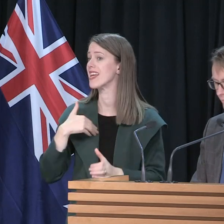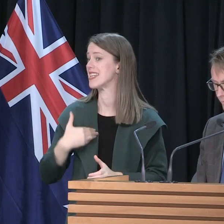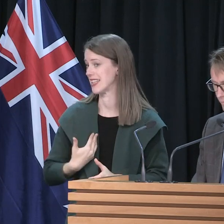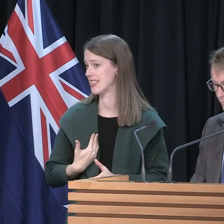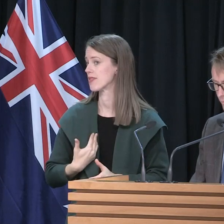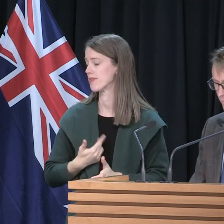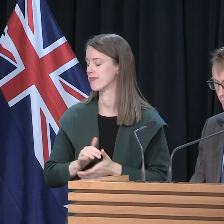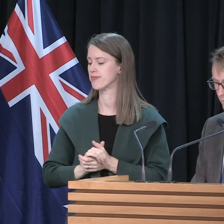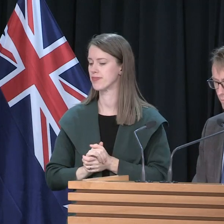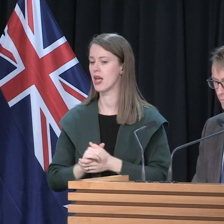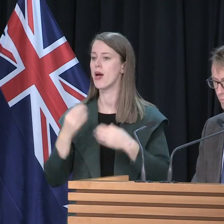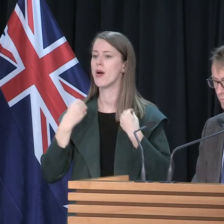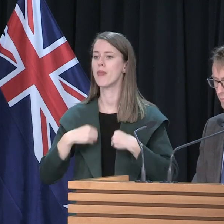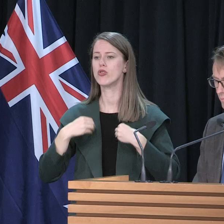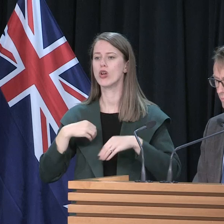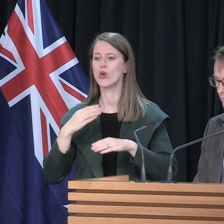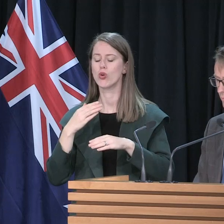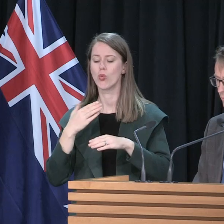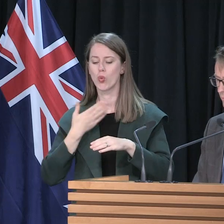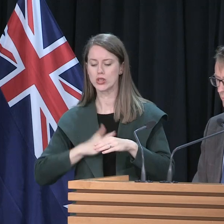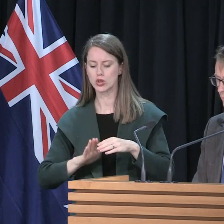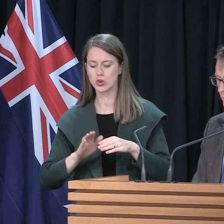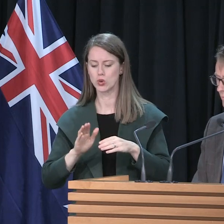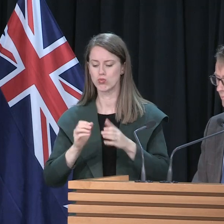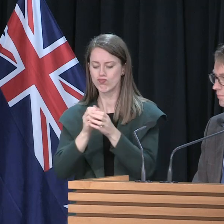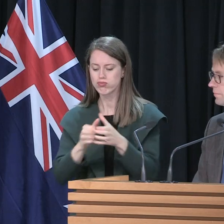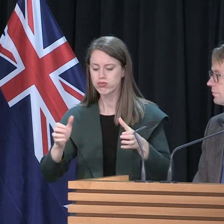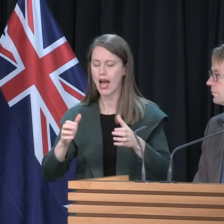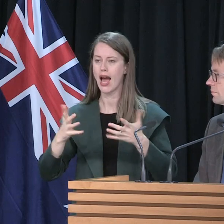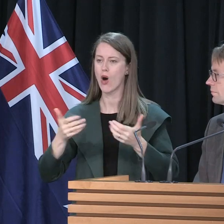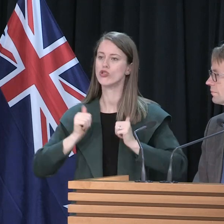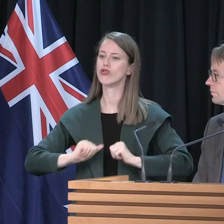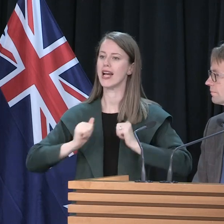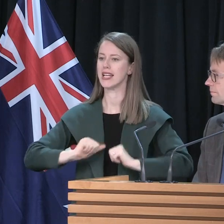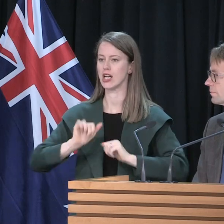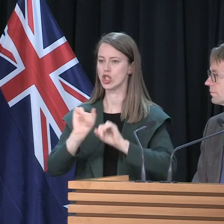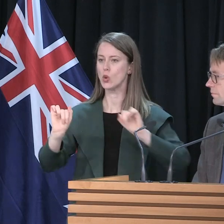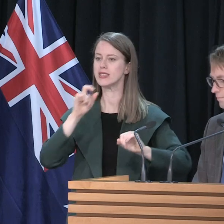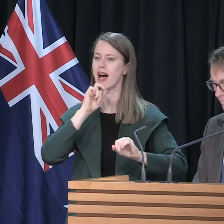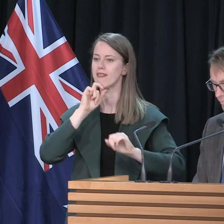investigate over 300 cases a day with extra surge capacity available should it be required. The ministry's